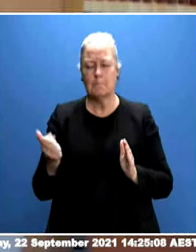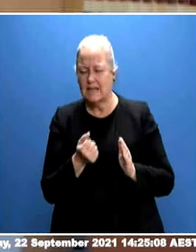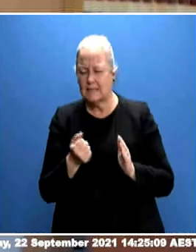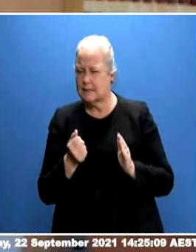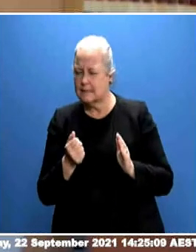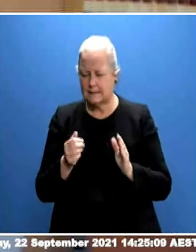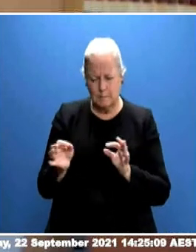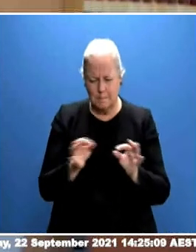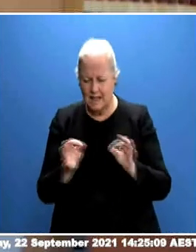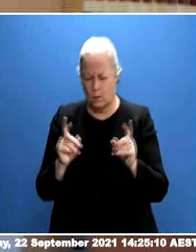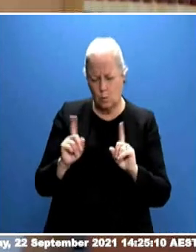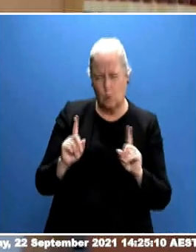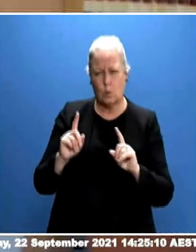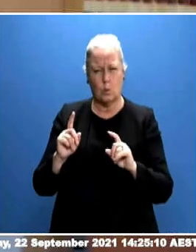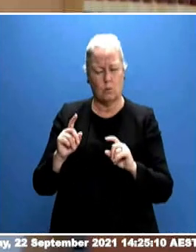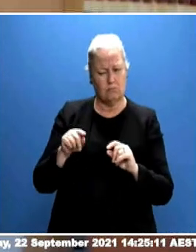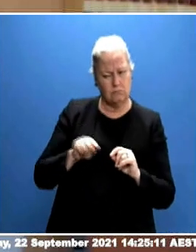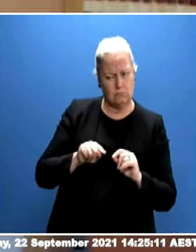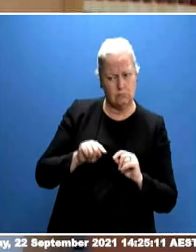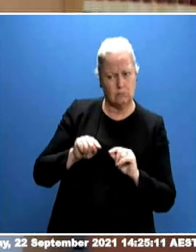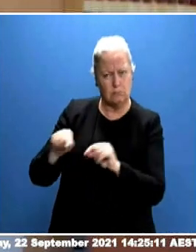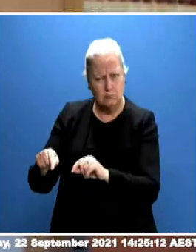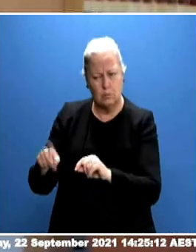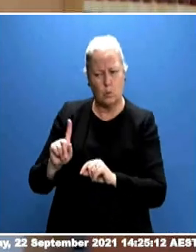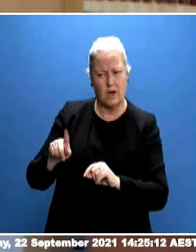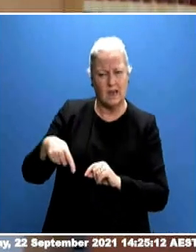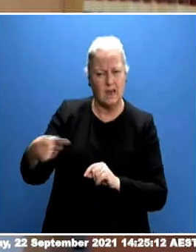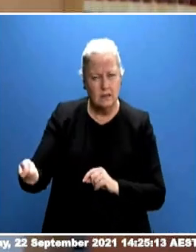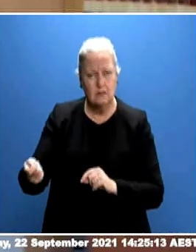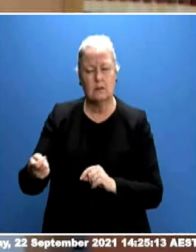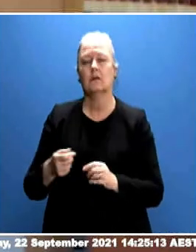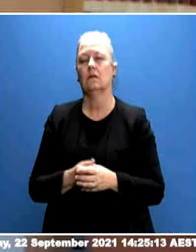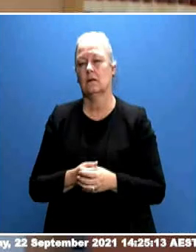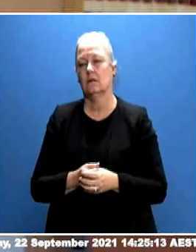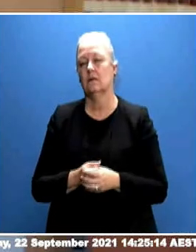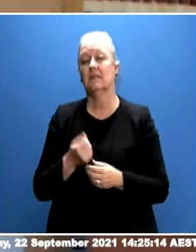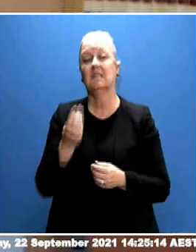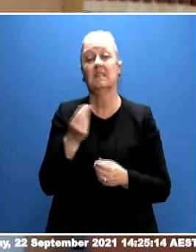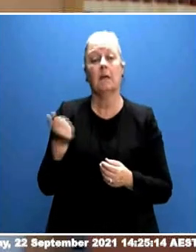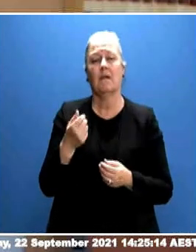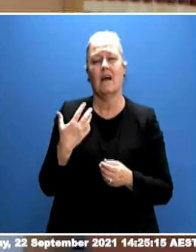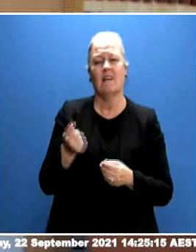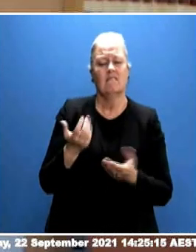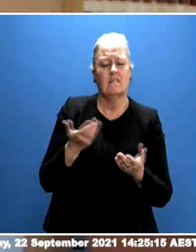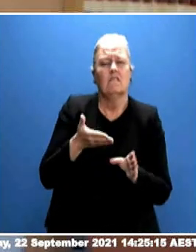But we may look --- because some children become psychiatrically unwell while they're at the Centre.